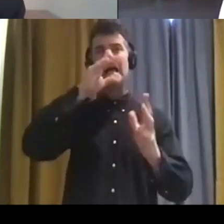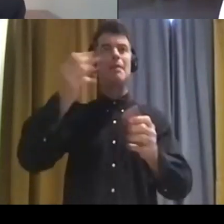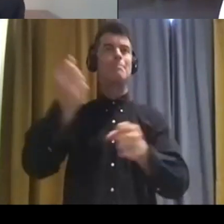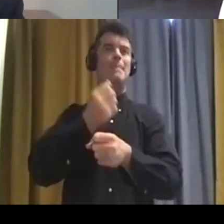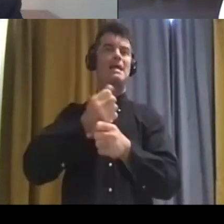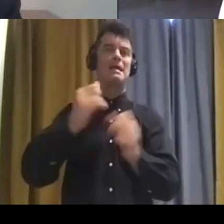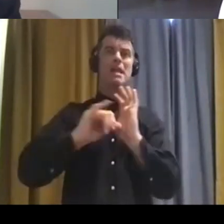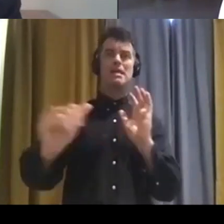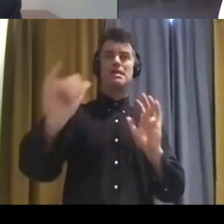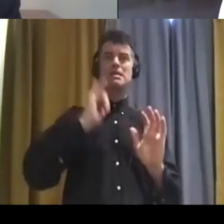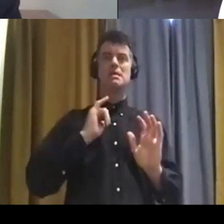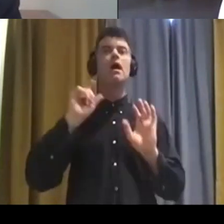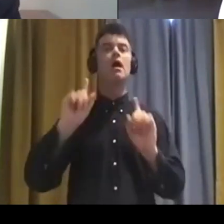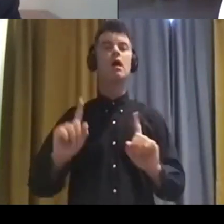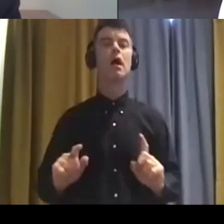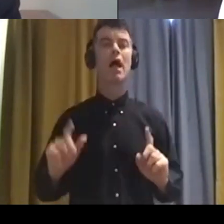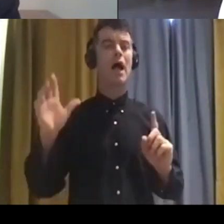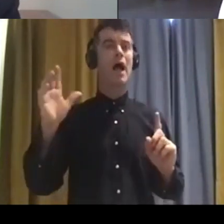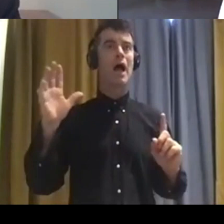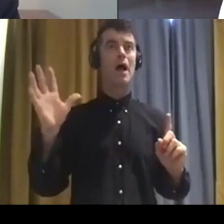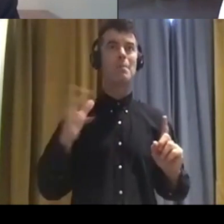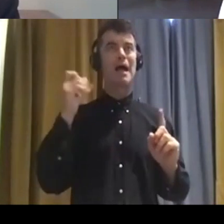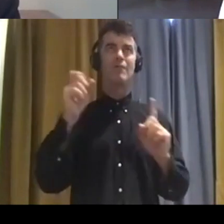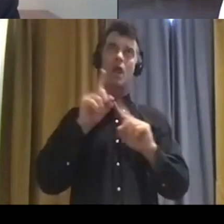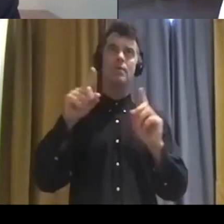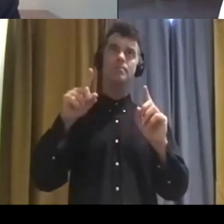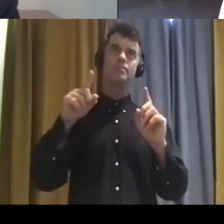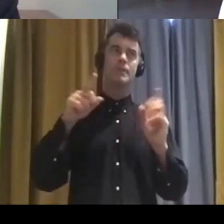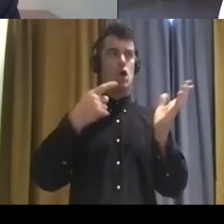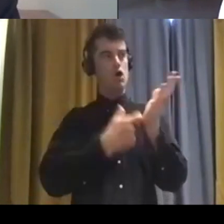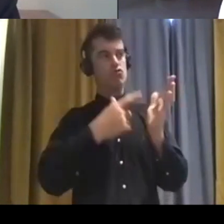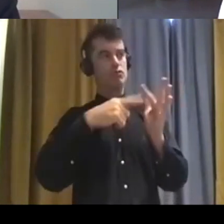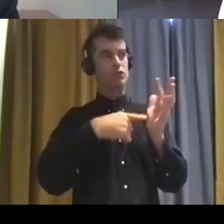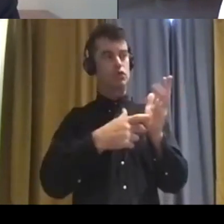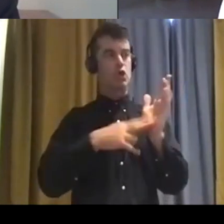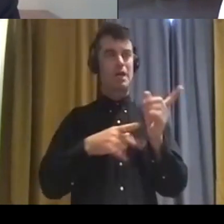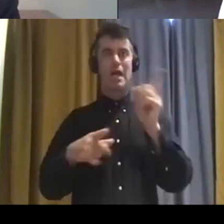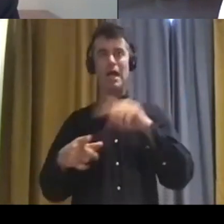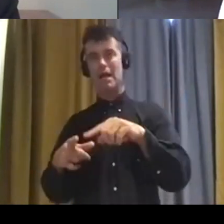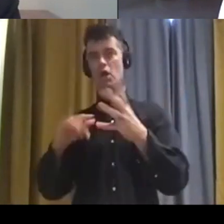the idea that you have to have a trade-off between returns and social and environmental